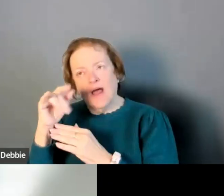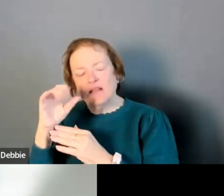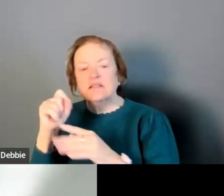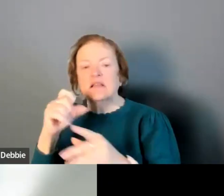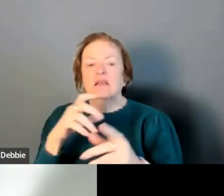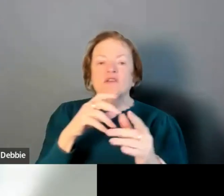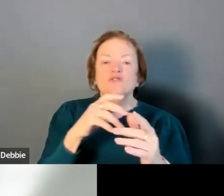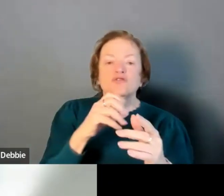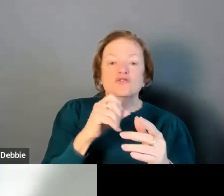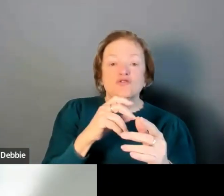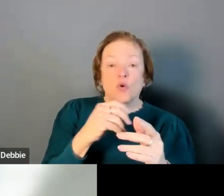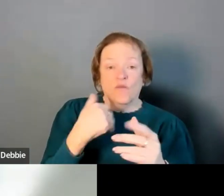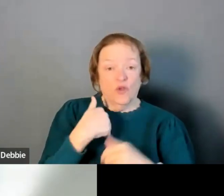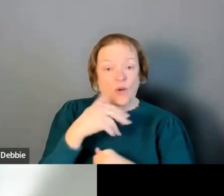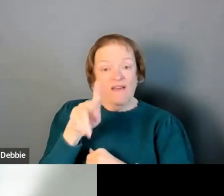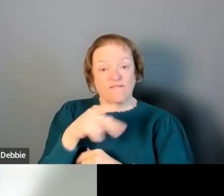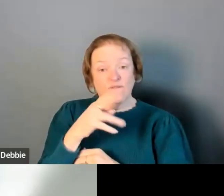If your student has a Marvel